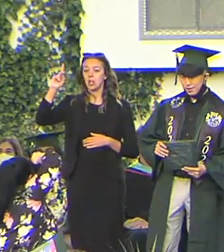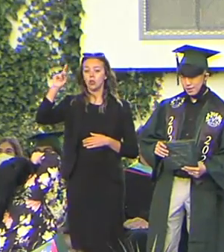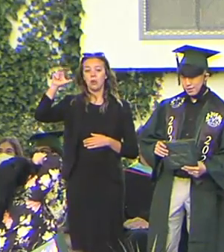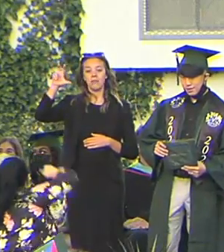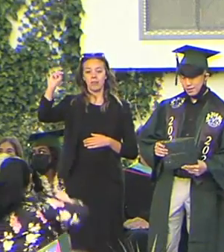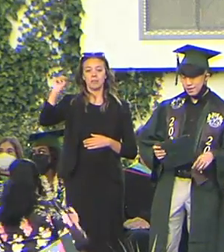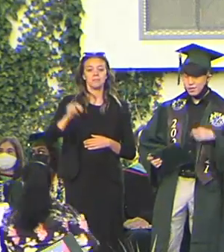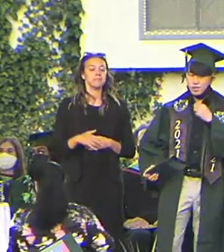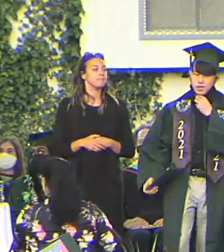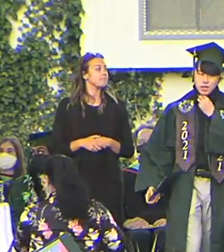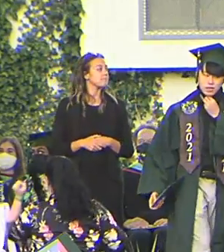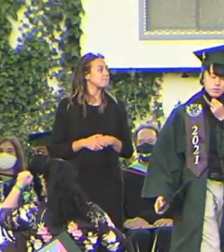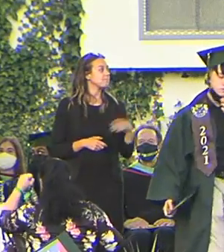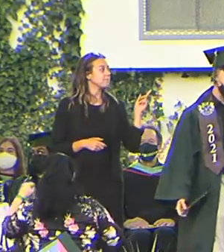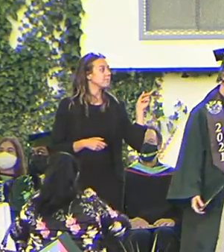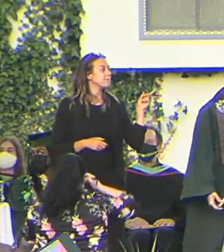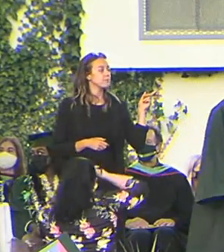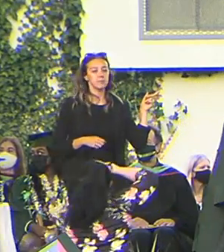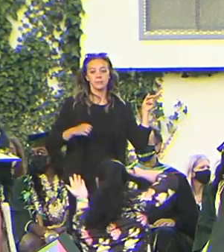[presentation of graduates]